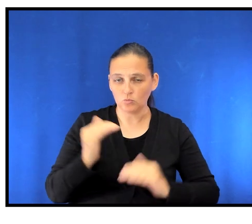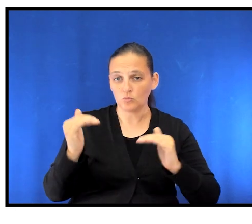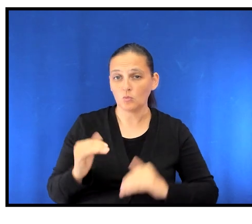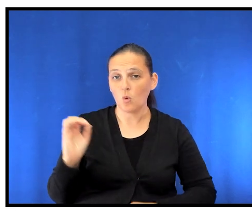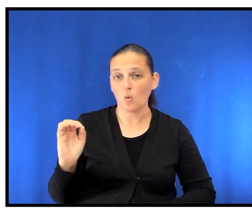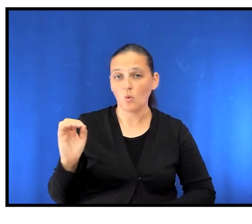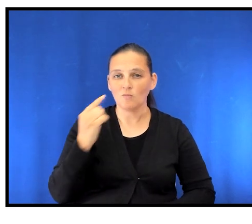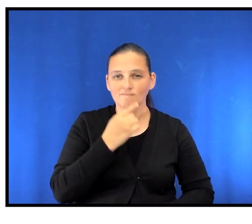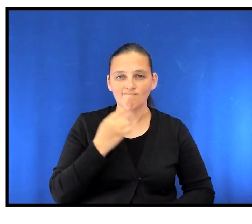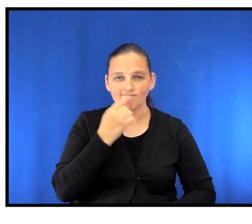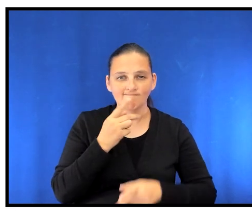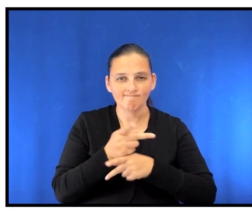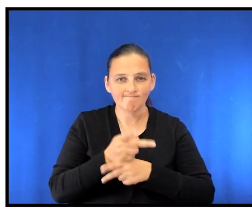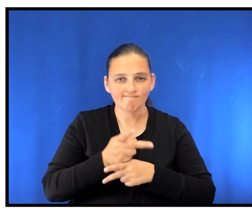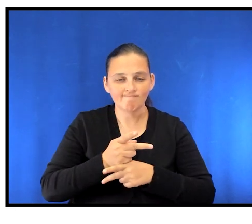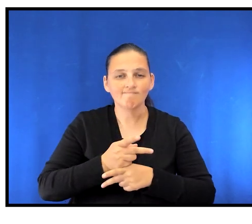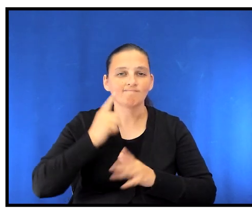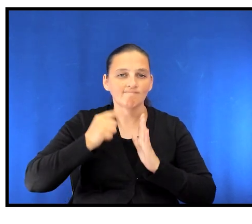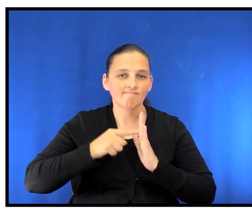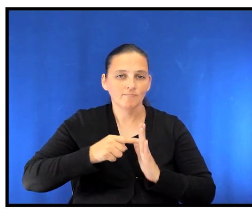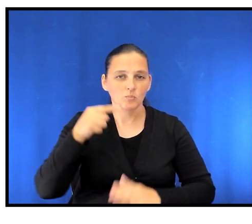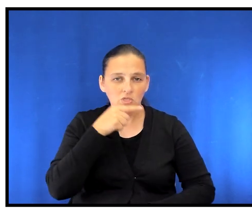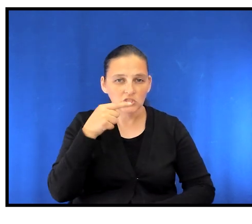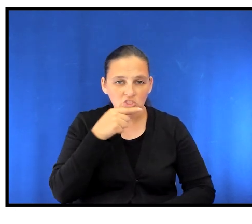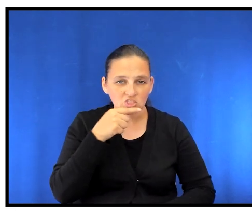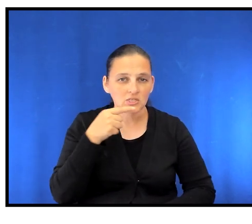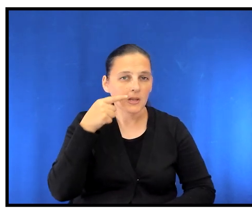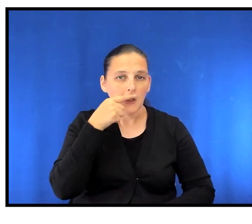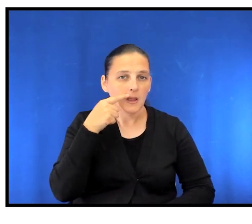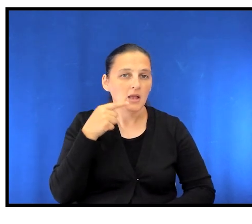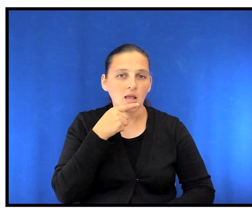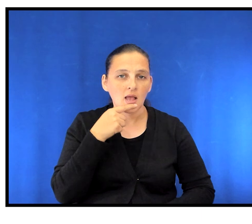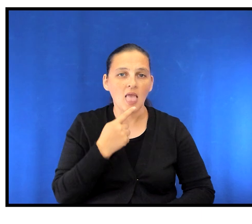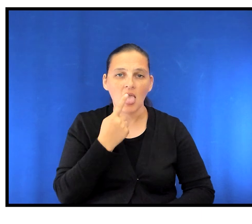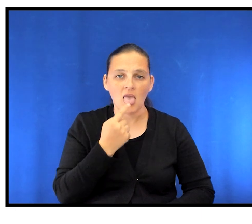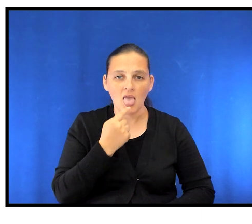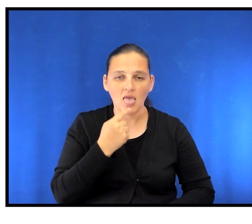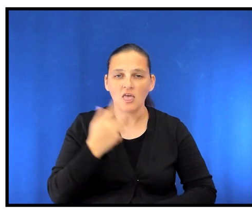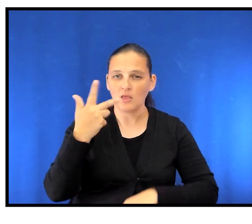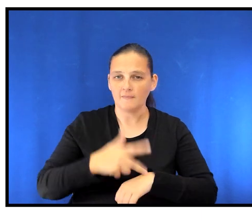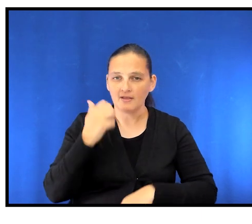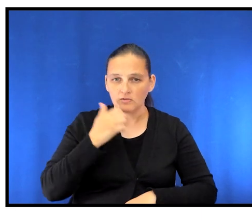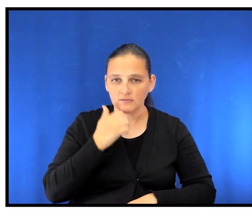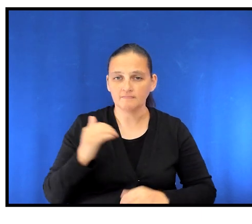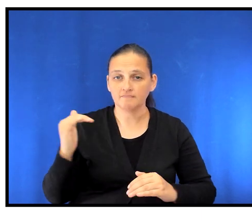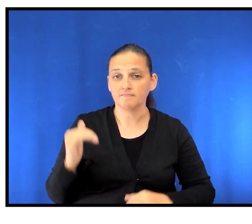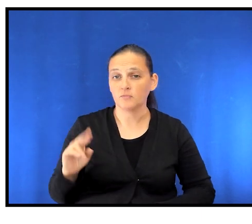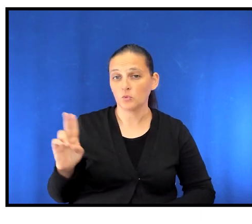Practice good oral care such as brushing your teeth, gums and tongue three times a day. U: up.